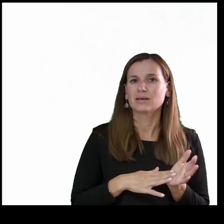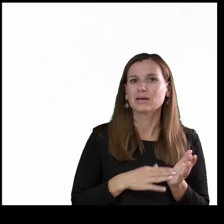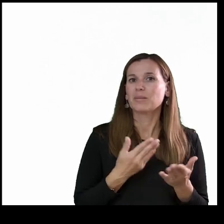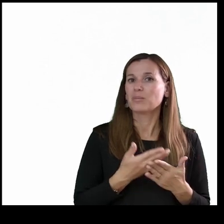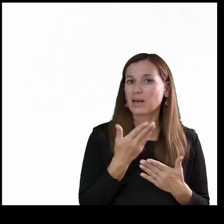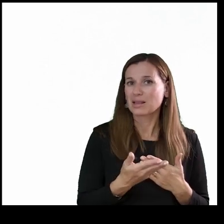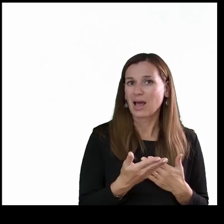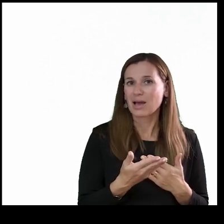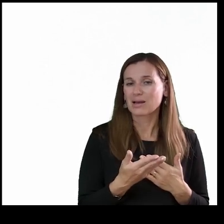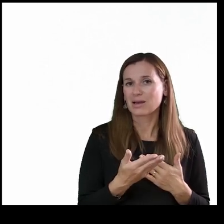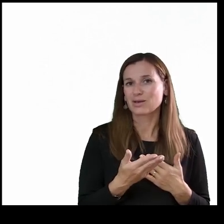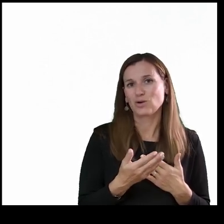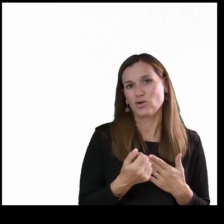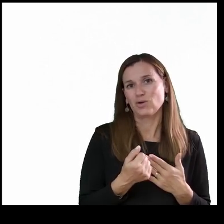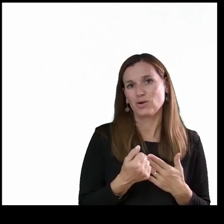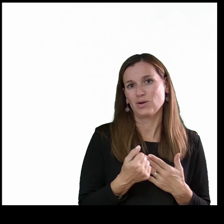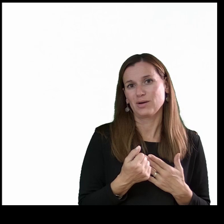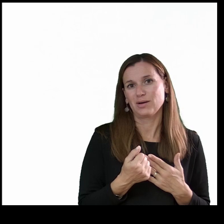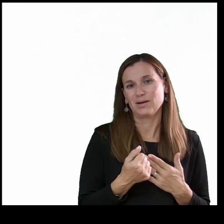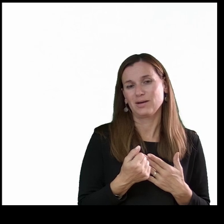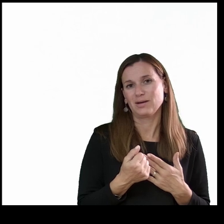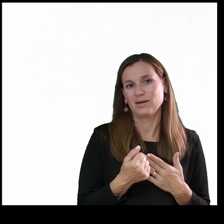chunk the bigger subject in